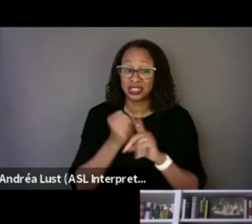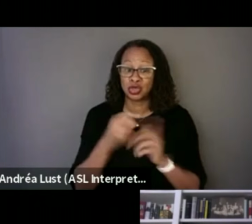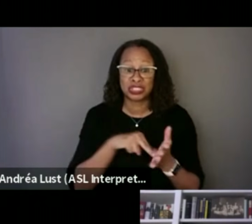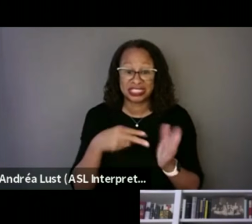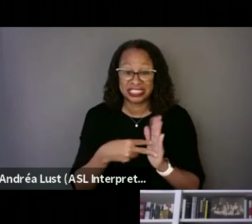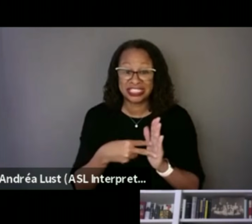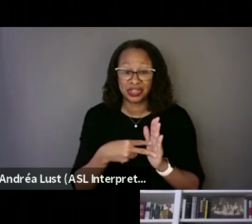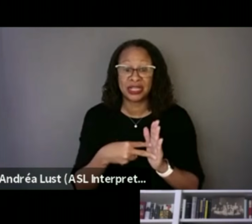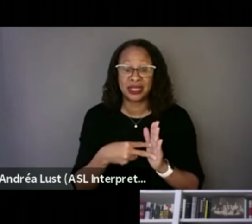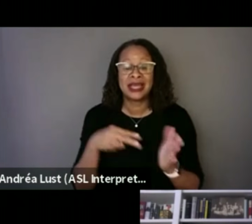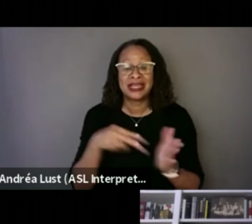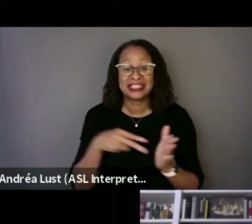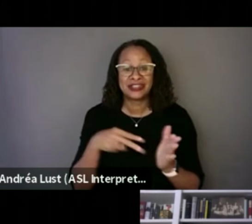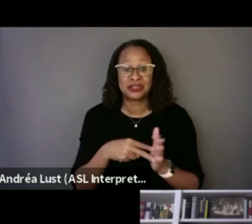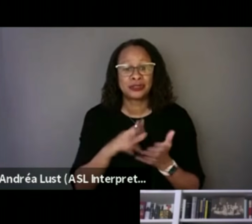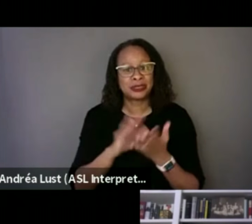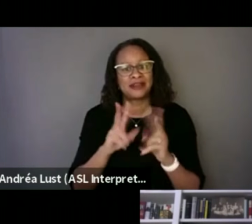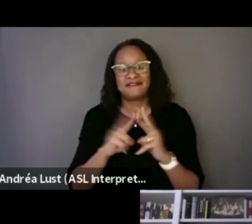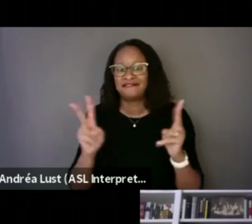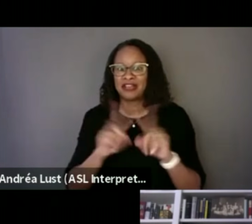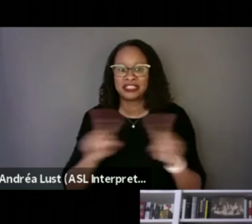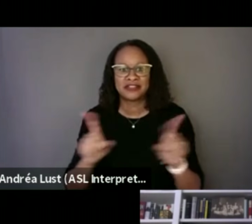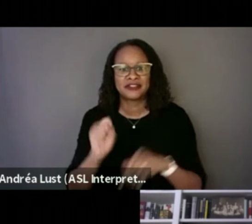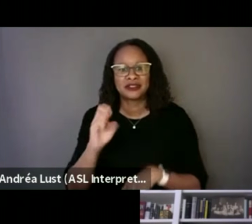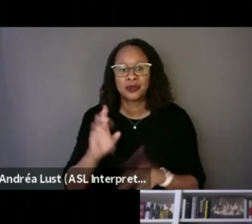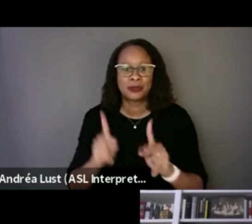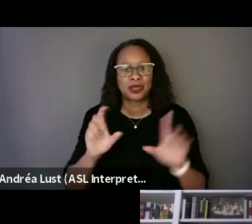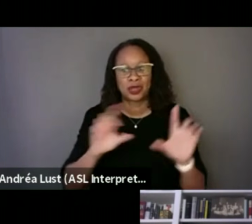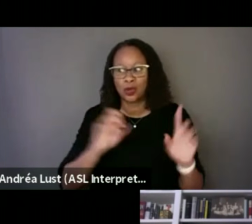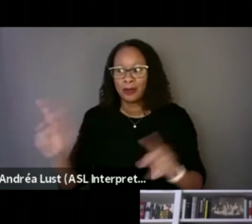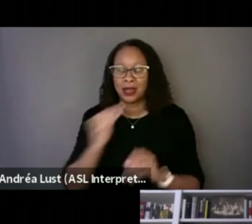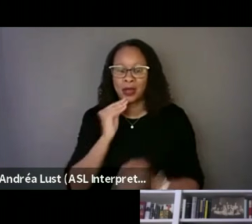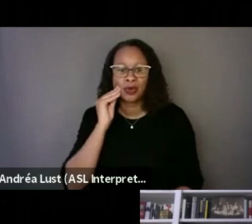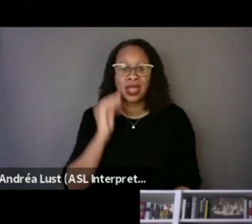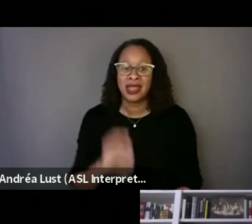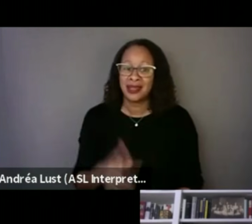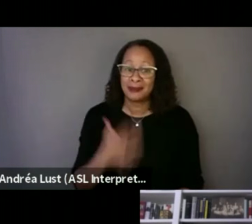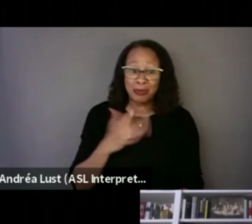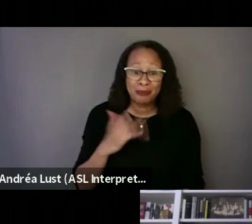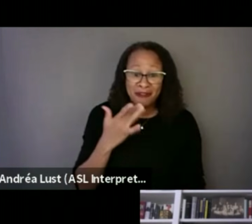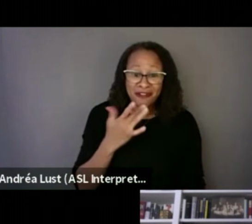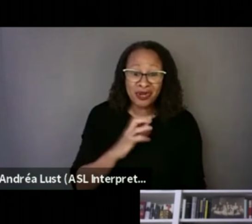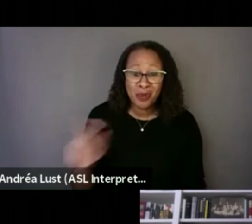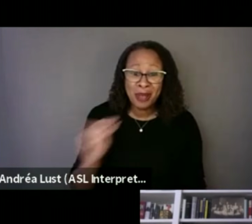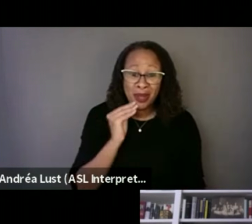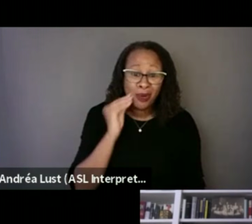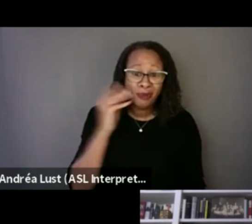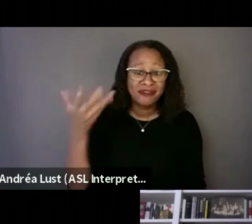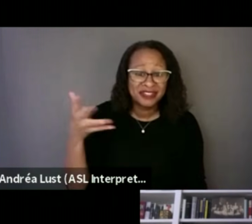I think that's one thing that people don't always realize, people would rather just be home and be in a safe situation